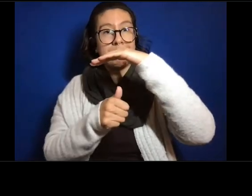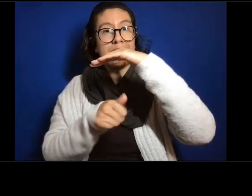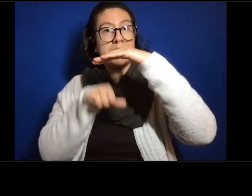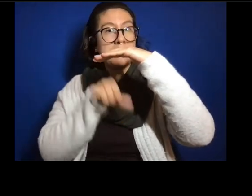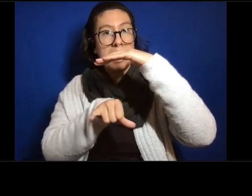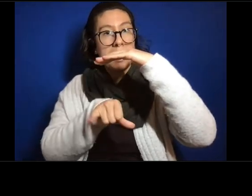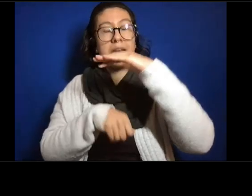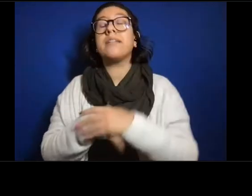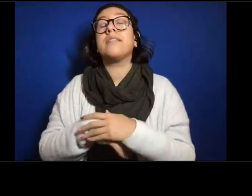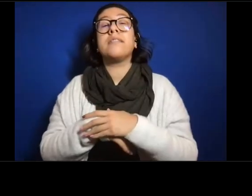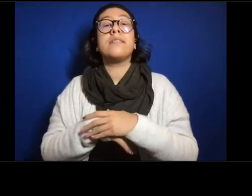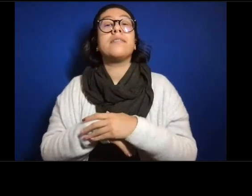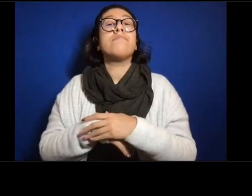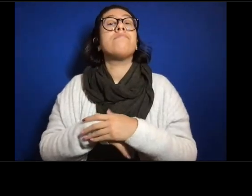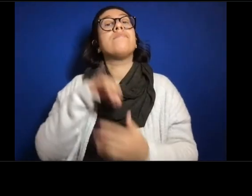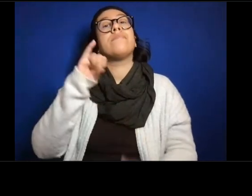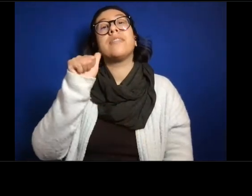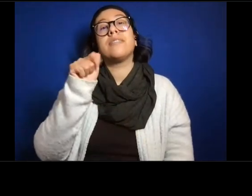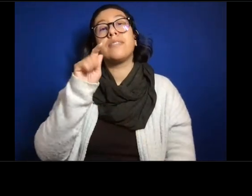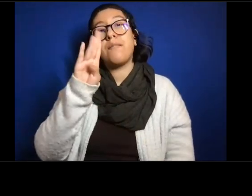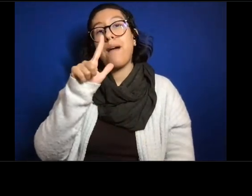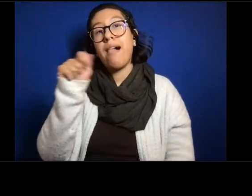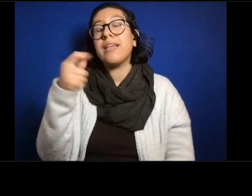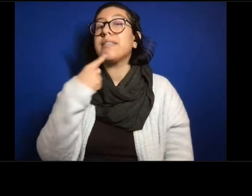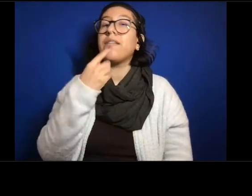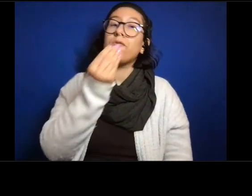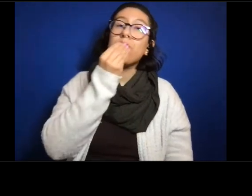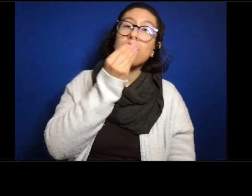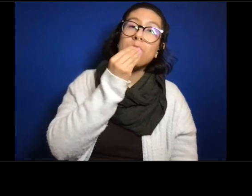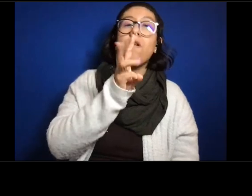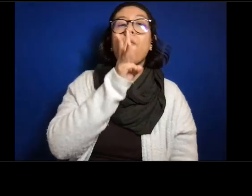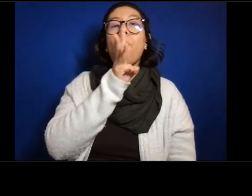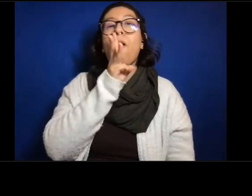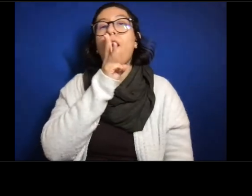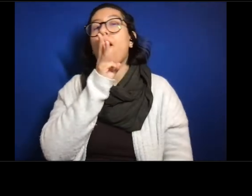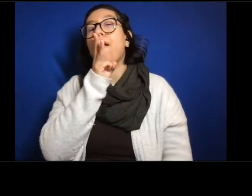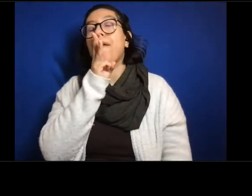Isabella says food, water and flashlights. Michelle says, you might want a first aid kit.